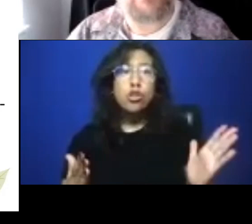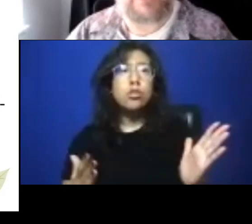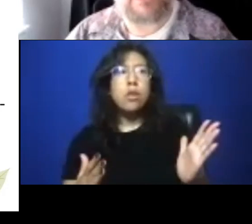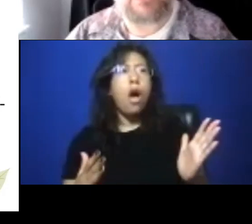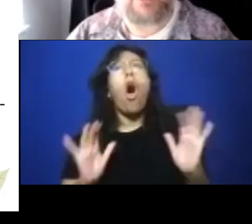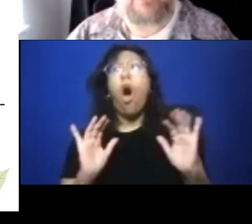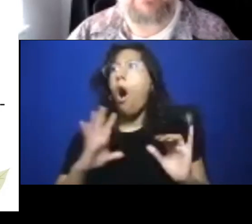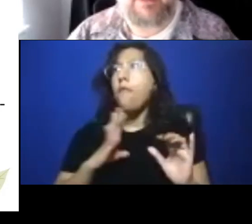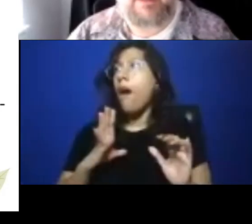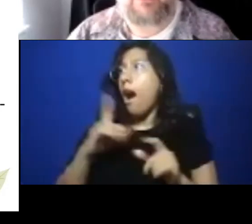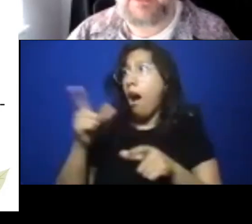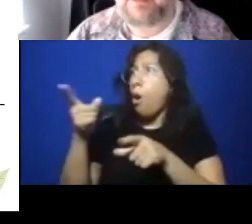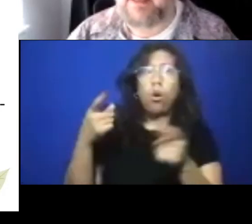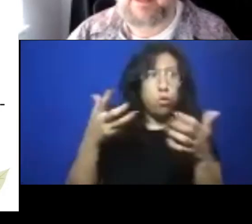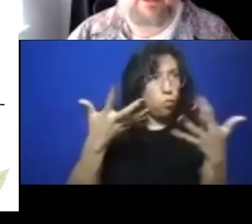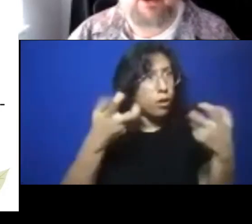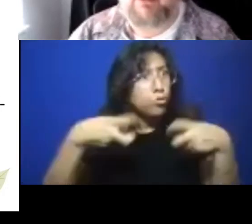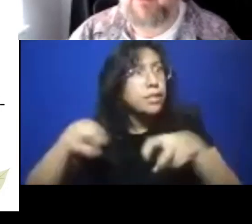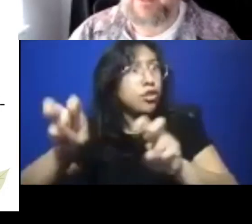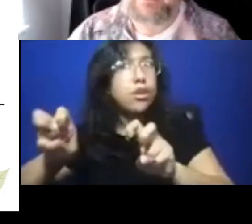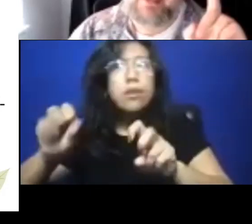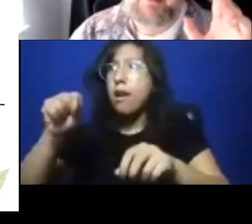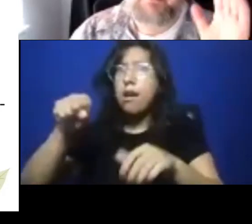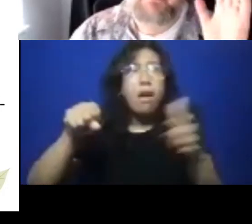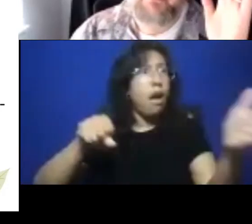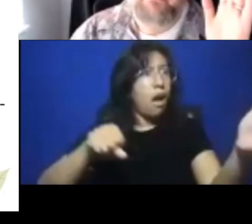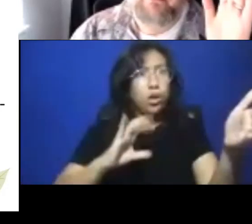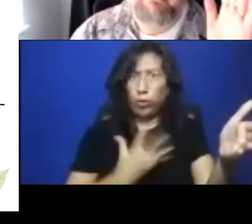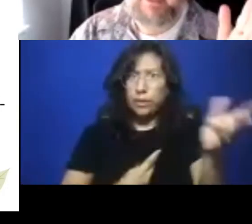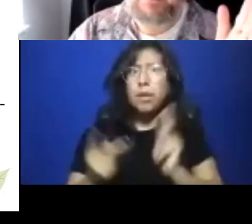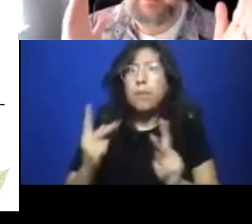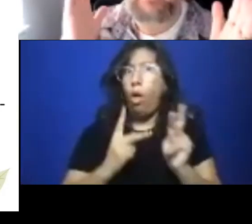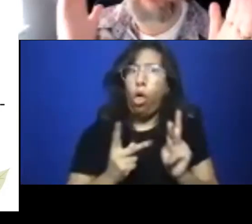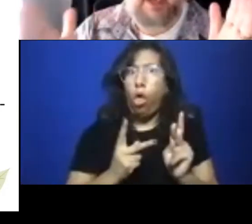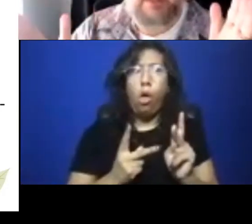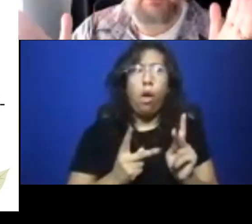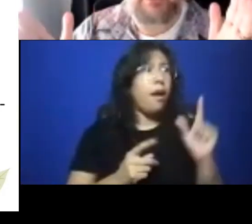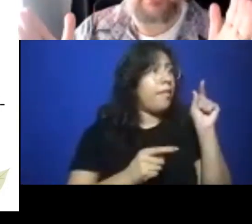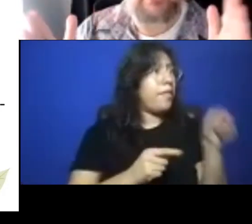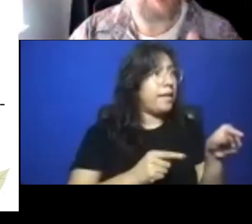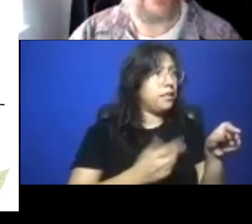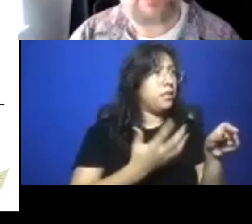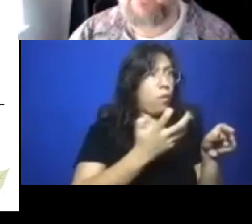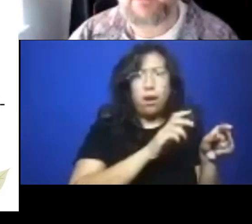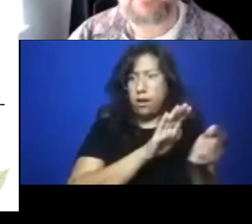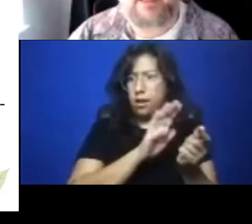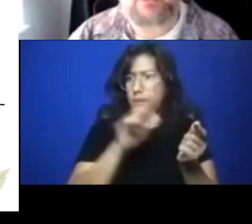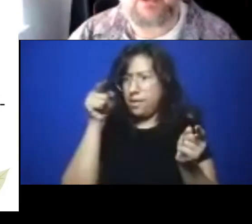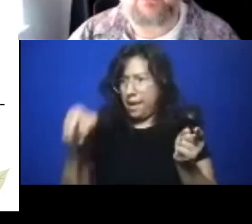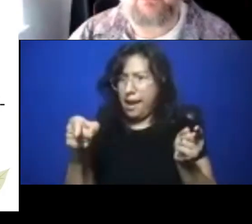the mainstream thinking which is like, oh, trans people move from box A to box B. And that's not true